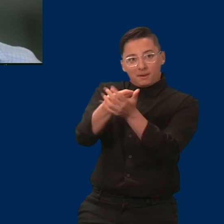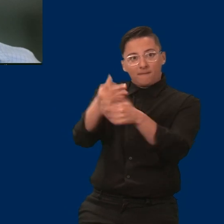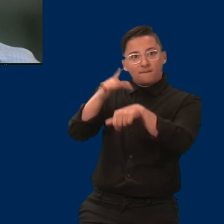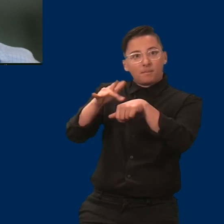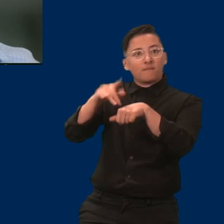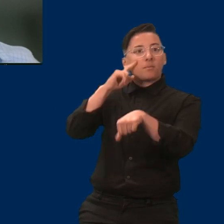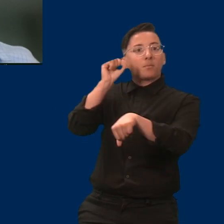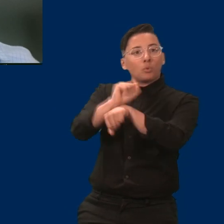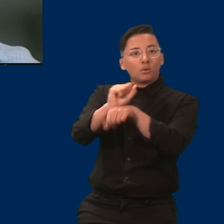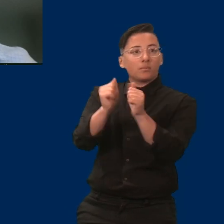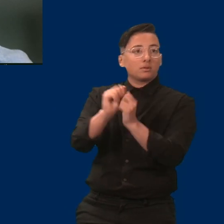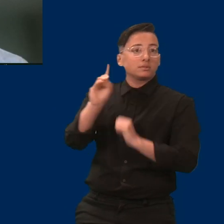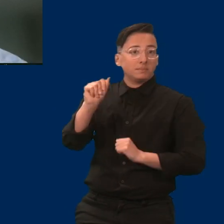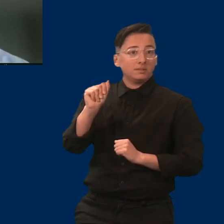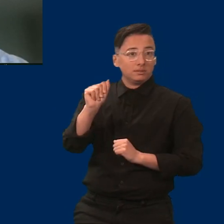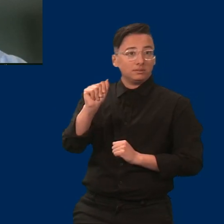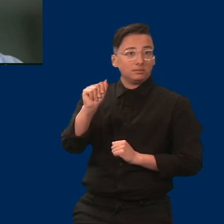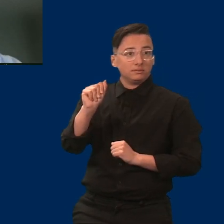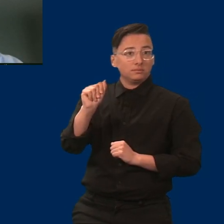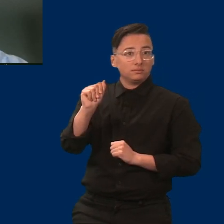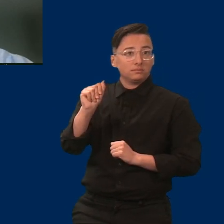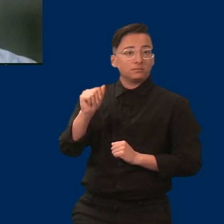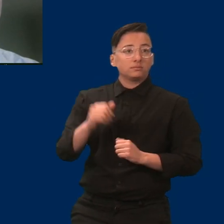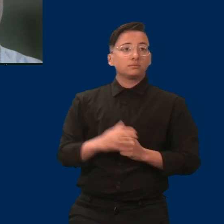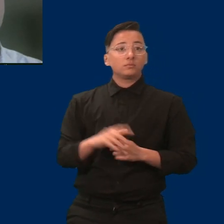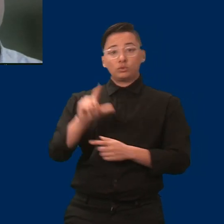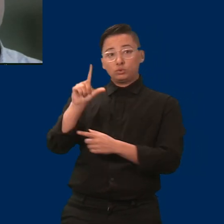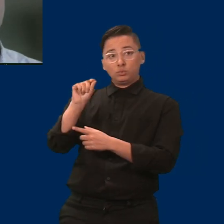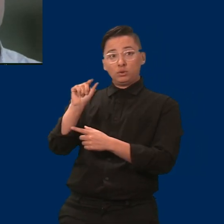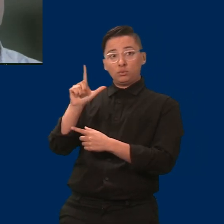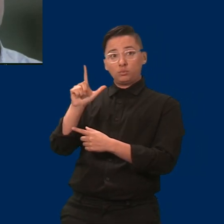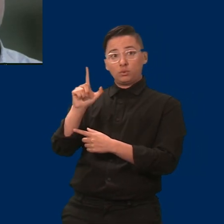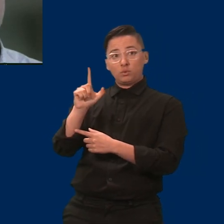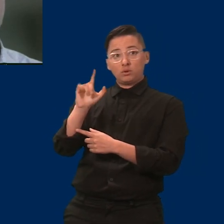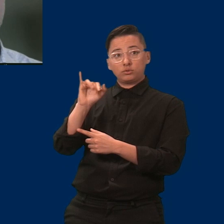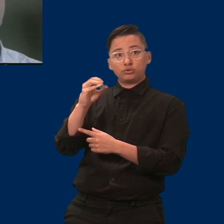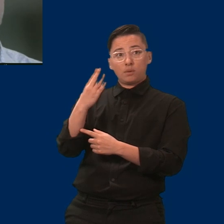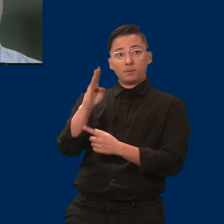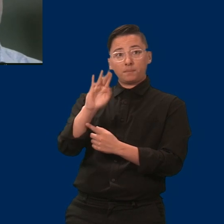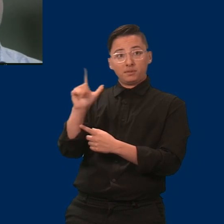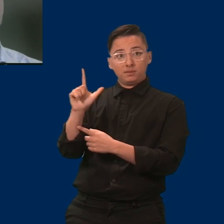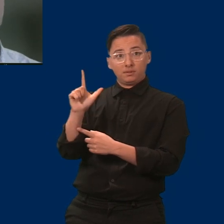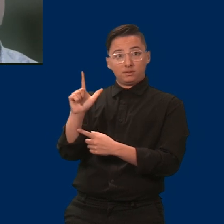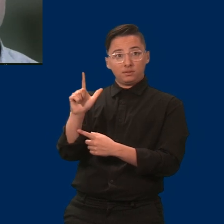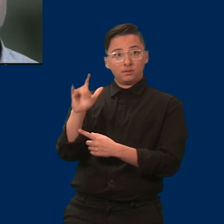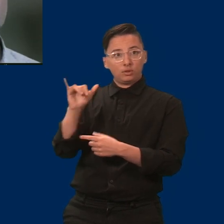The 2021 jobs bill that we passed included a whole bunch of provisions in this regard.